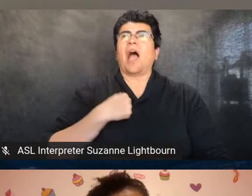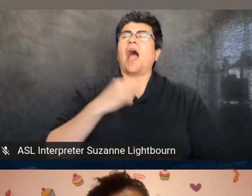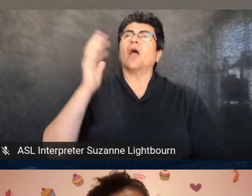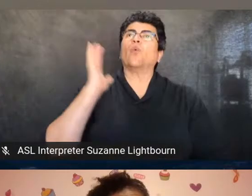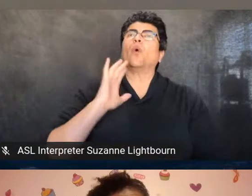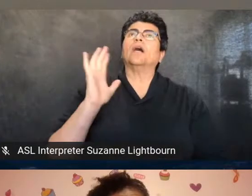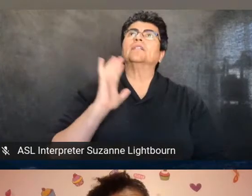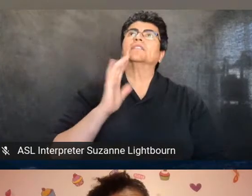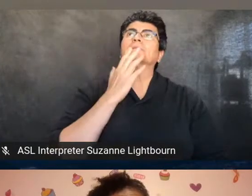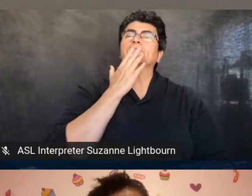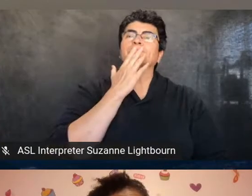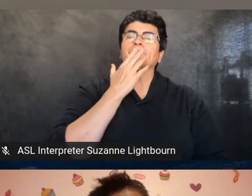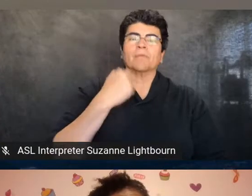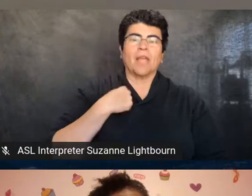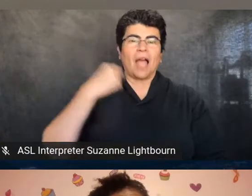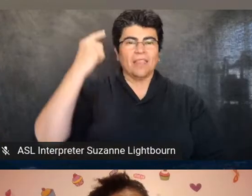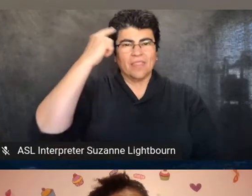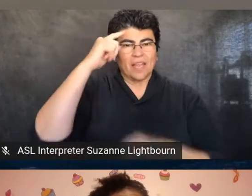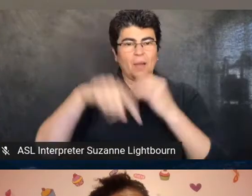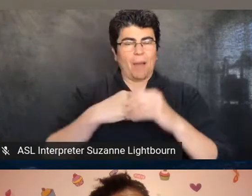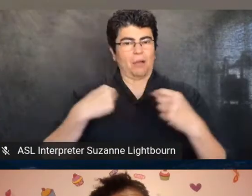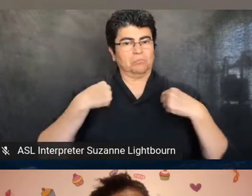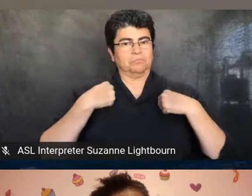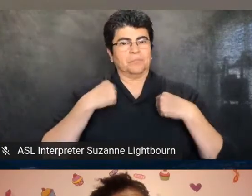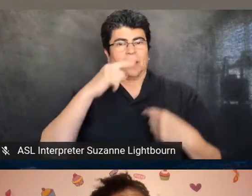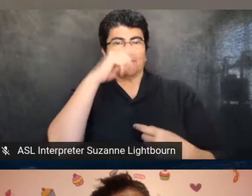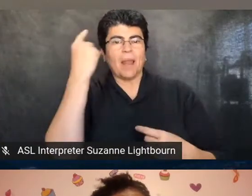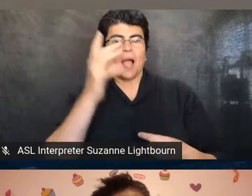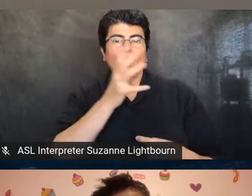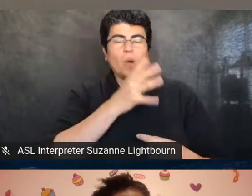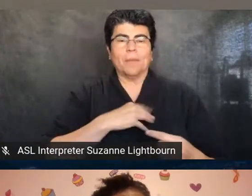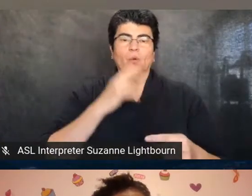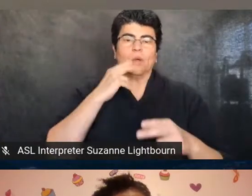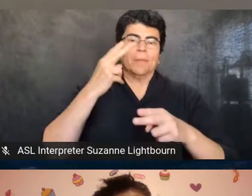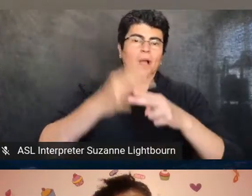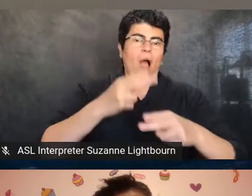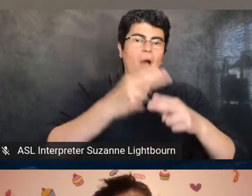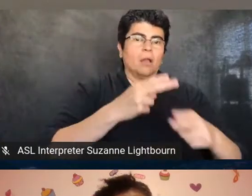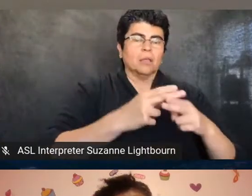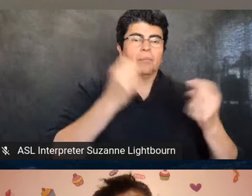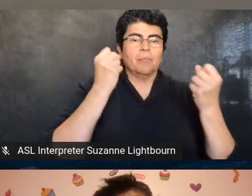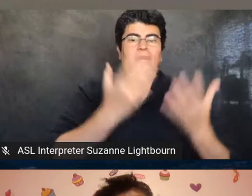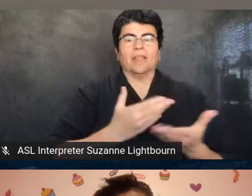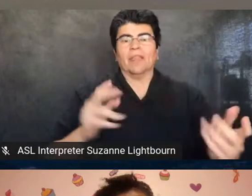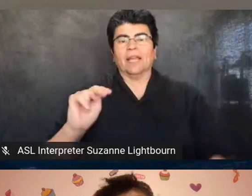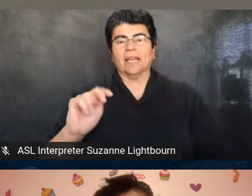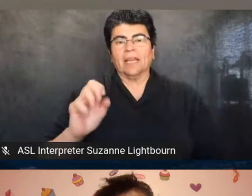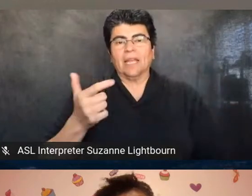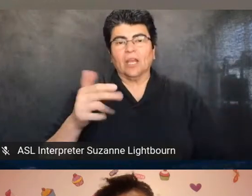I think about being a black woman, how we've been called so many things, we've been called negros, we've been called colored,